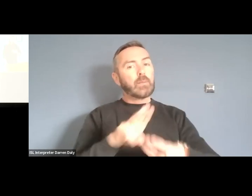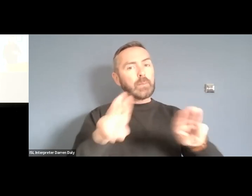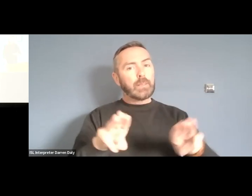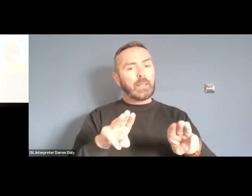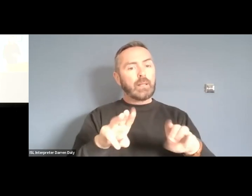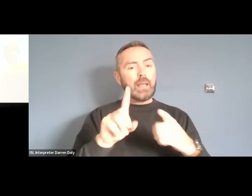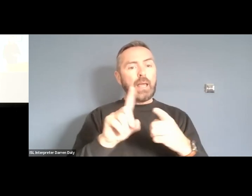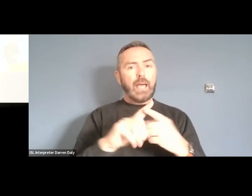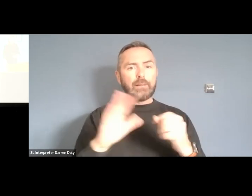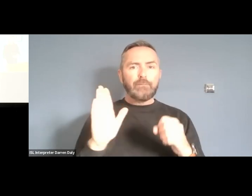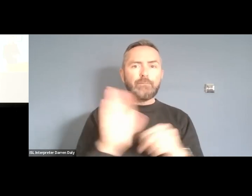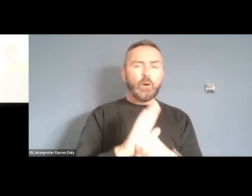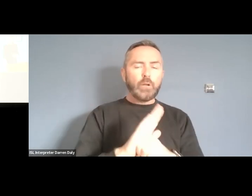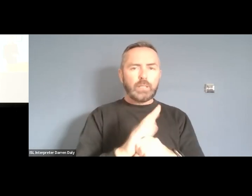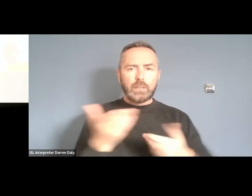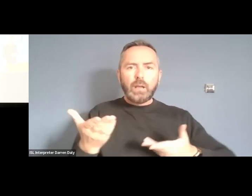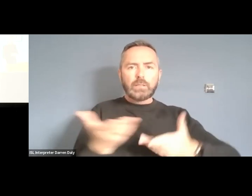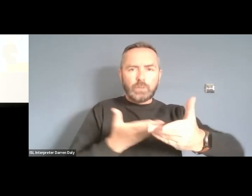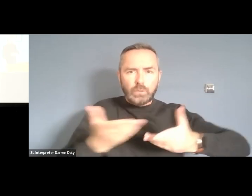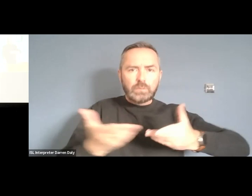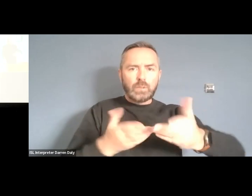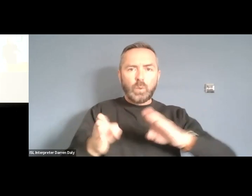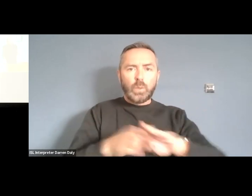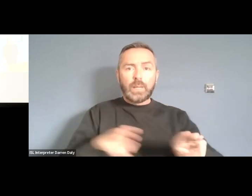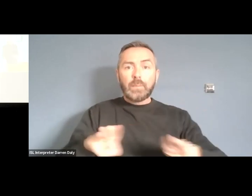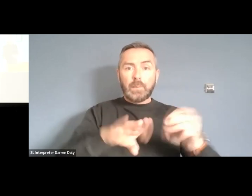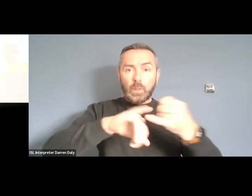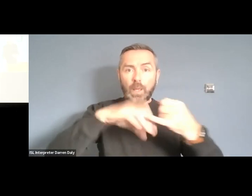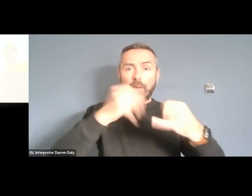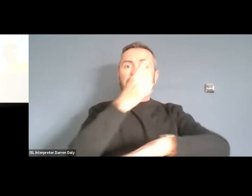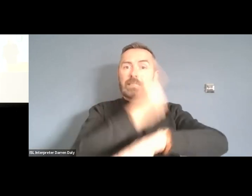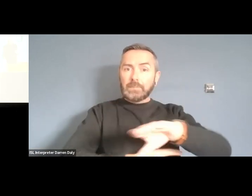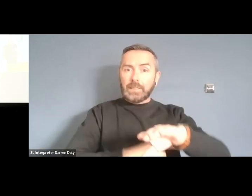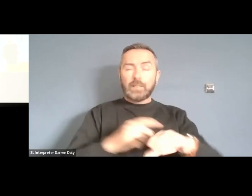inclusively consult with people with disabilities over the coming six to 12